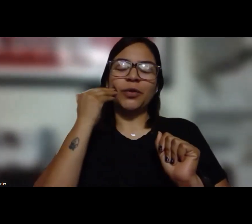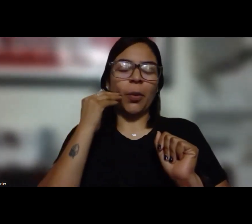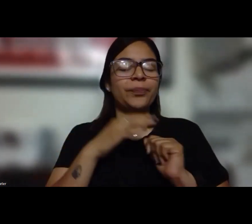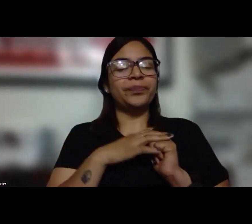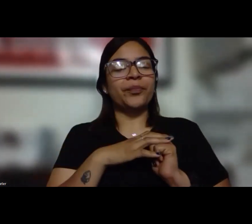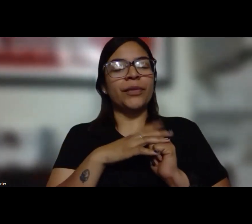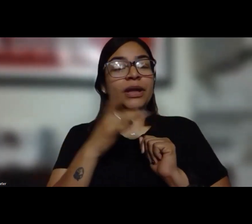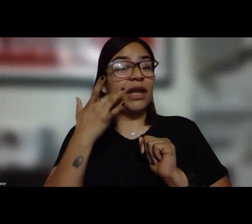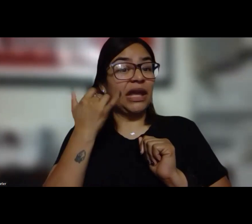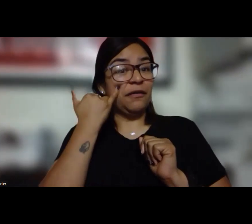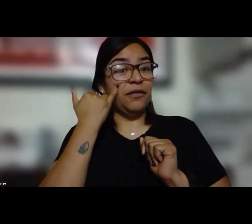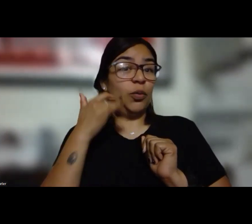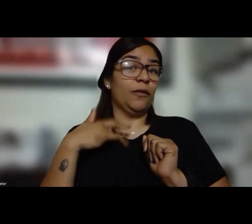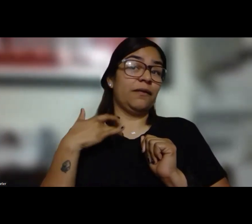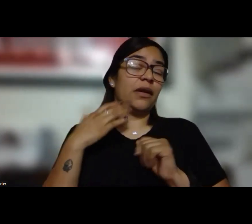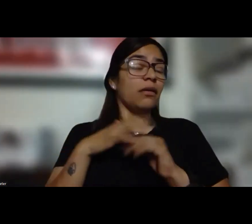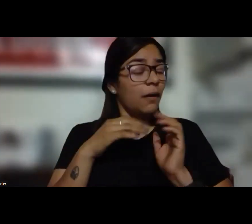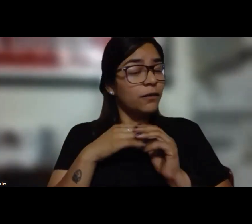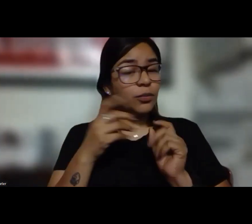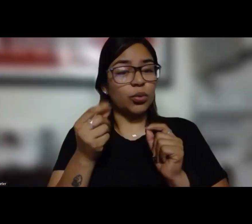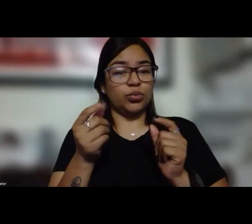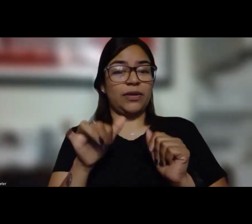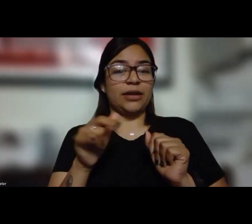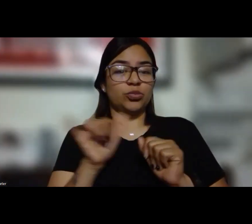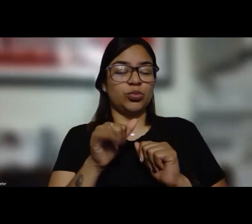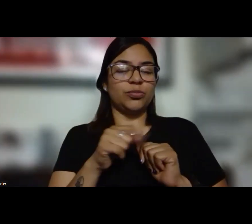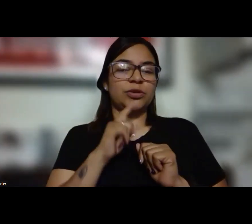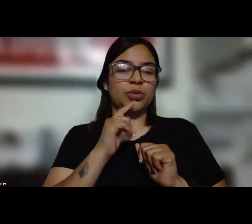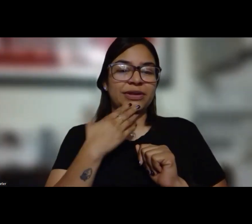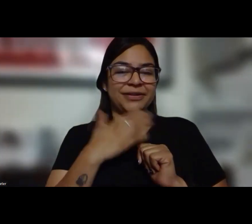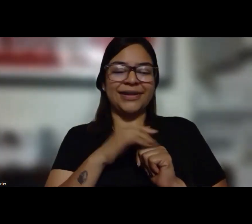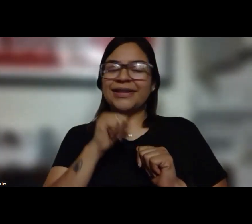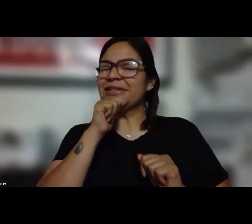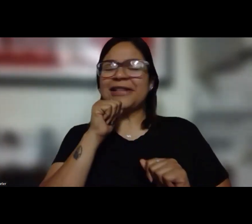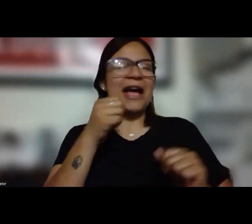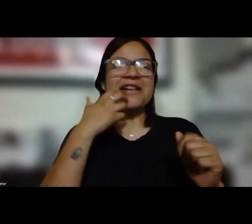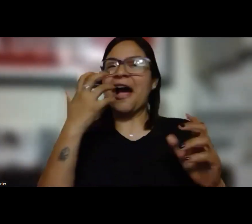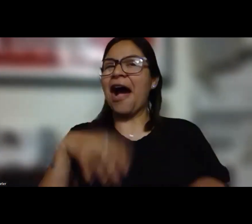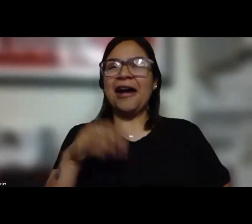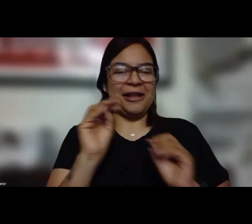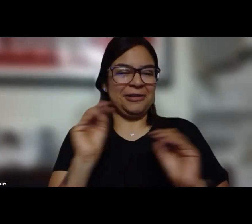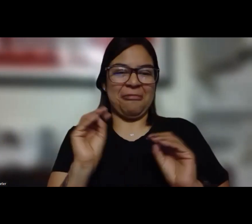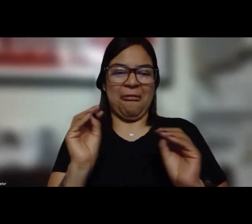comfortable doing it we would love to see you up here and it's not hot here anymore no I'm looking